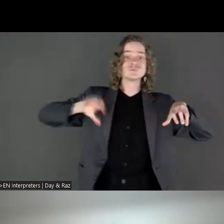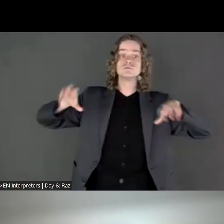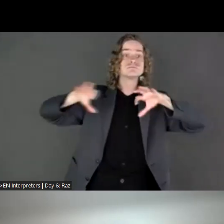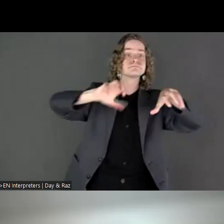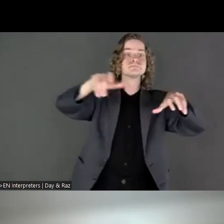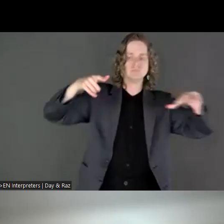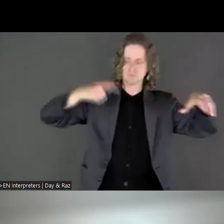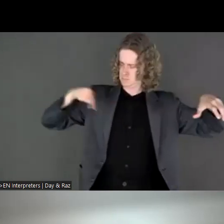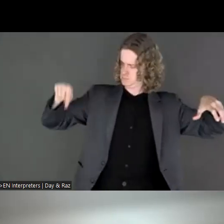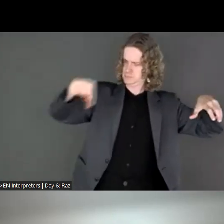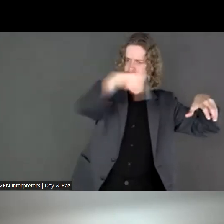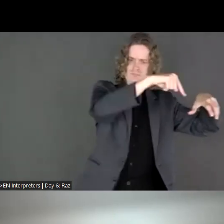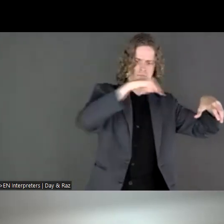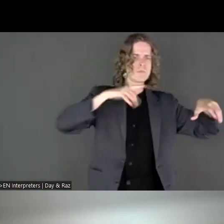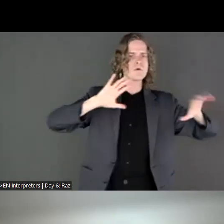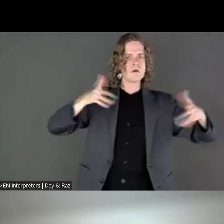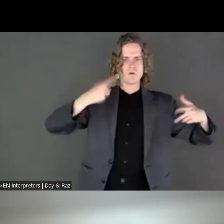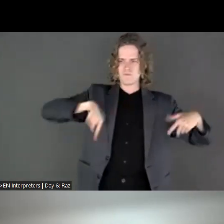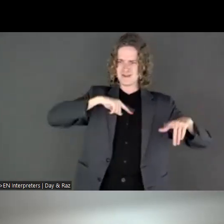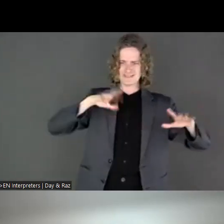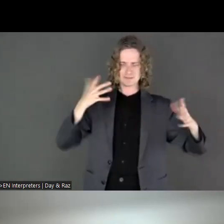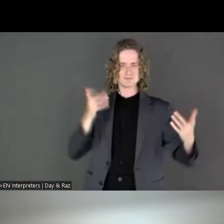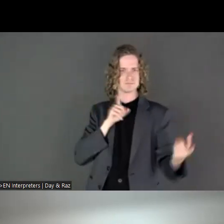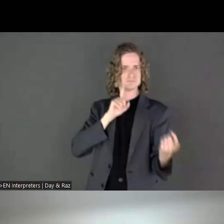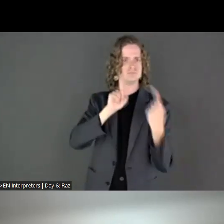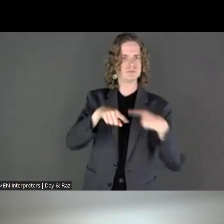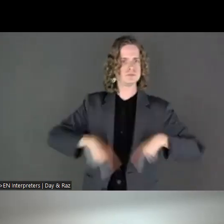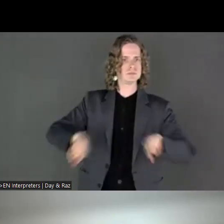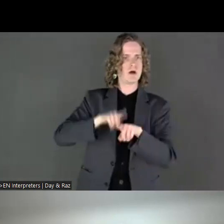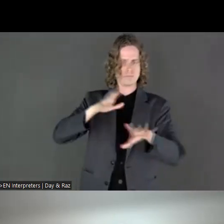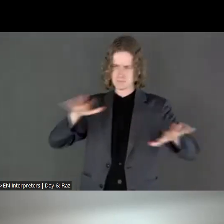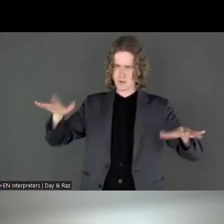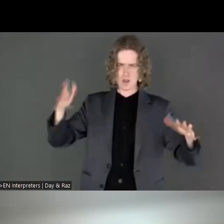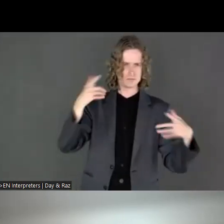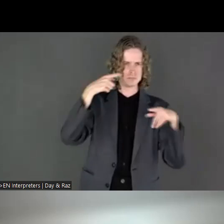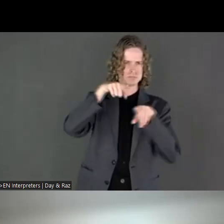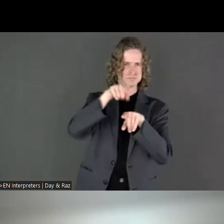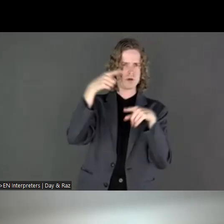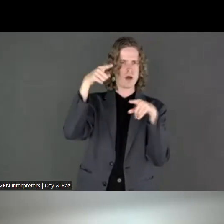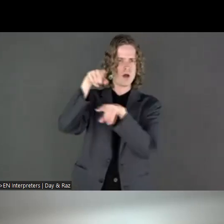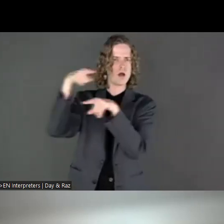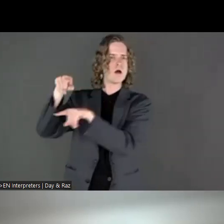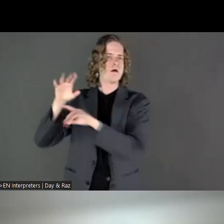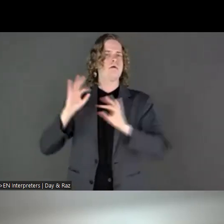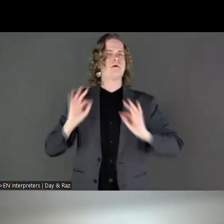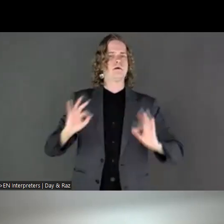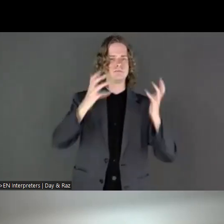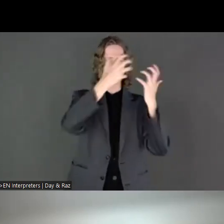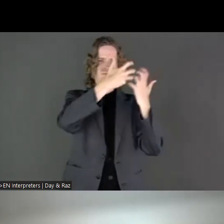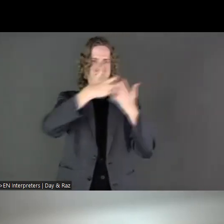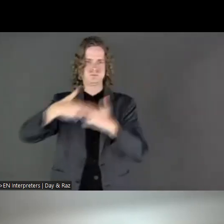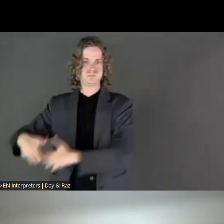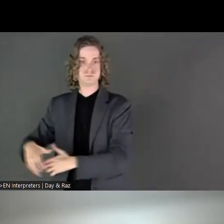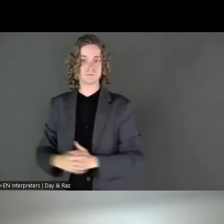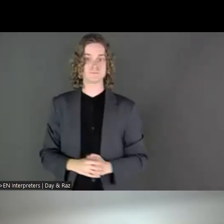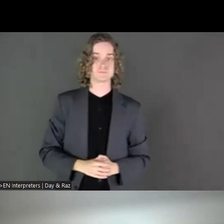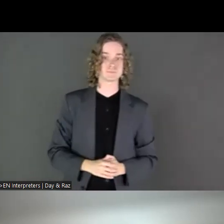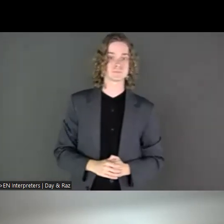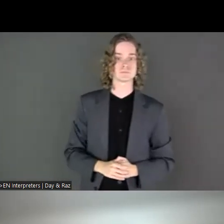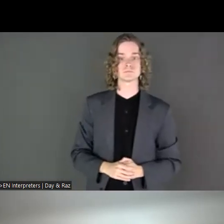in humanitarian response, and also preparedness action? The last project area for the task force